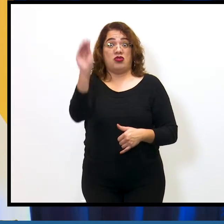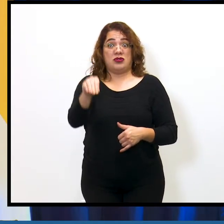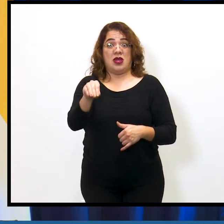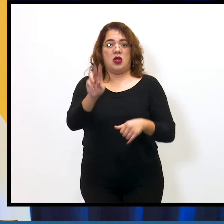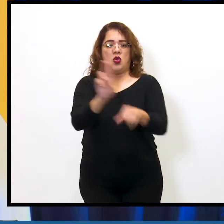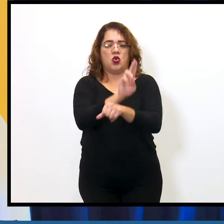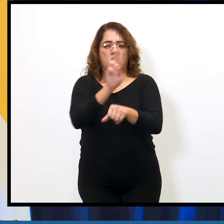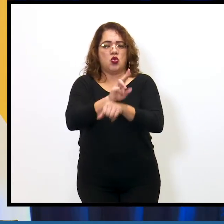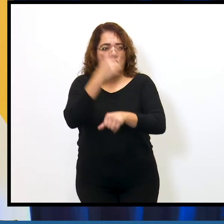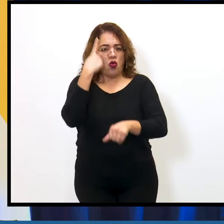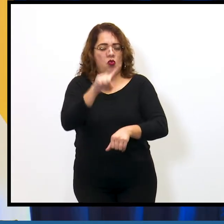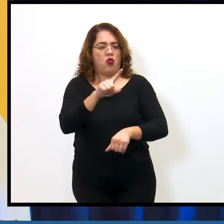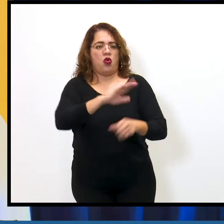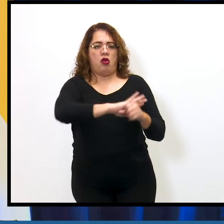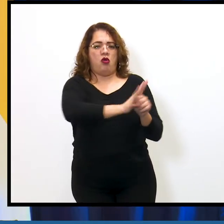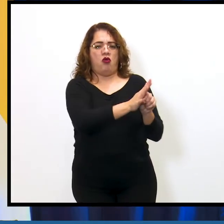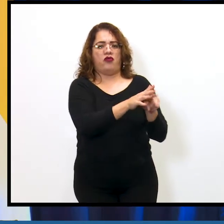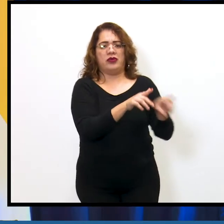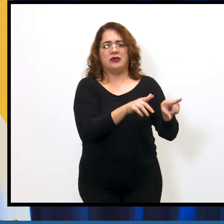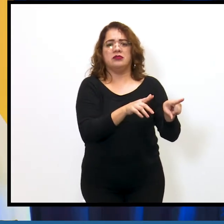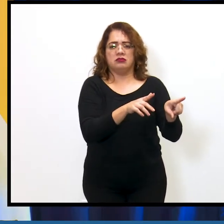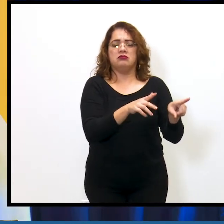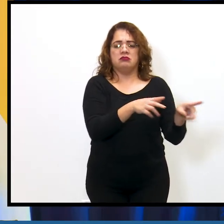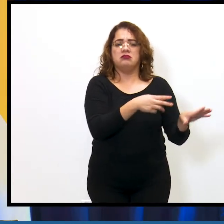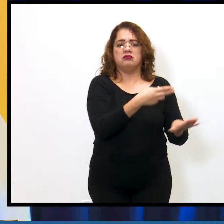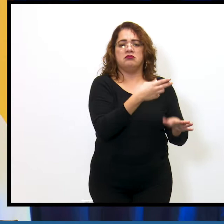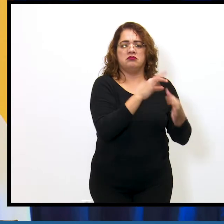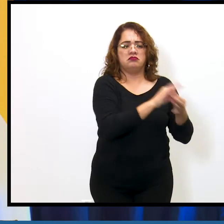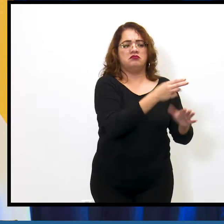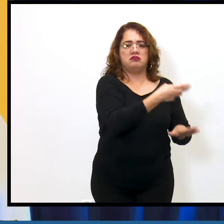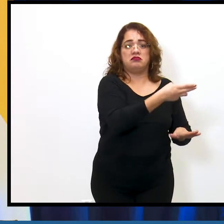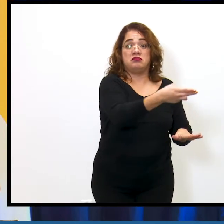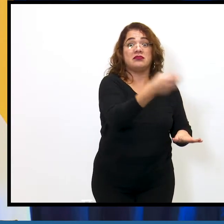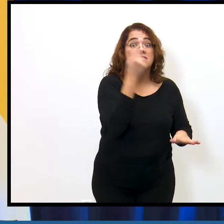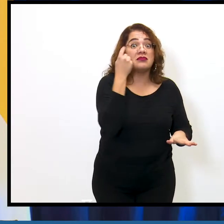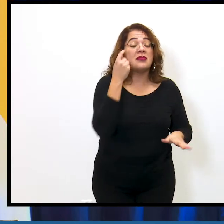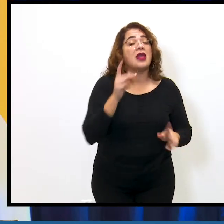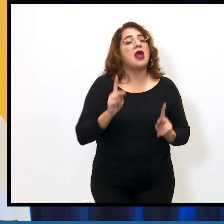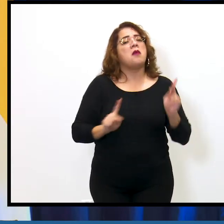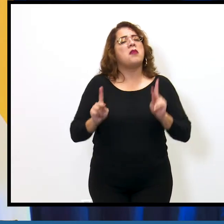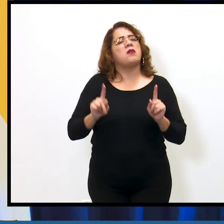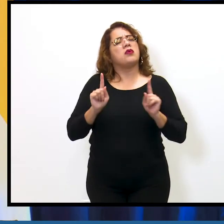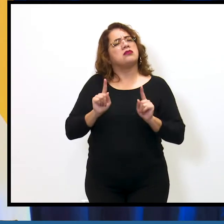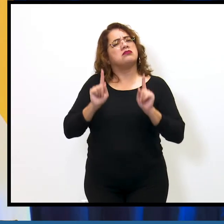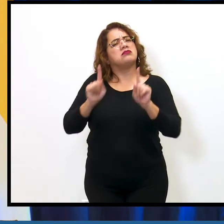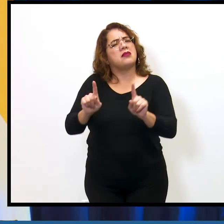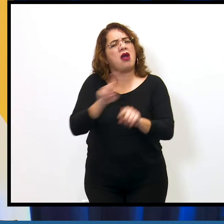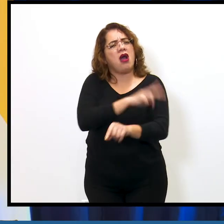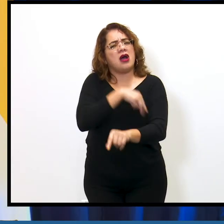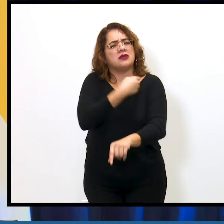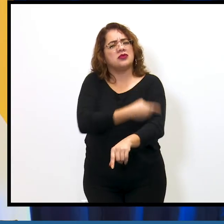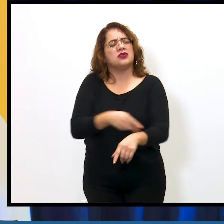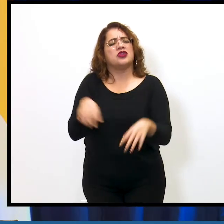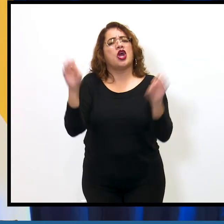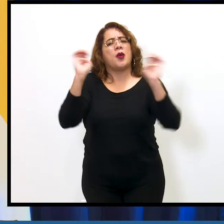and please don't forget that not everyone that goes to the hospital has COVID so all the other